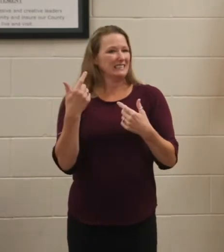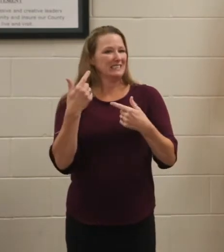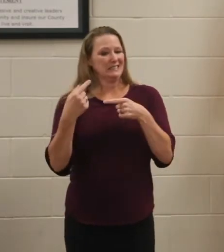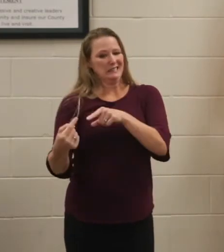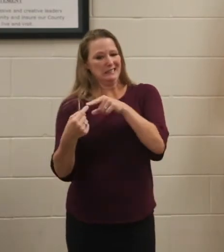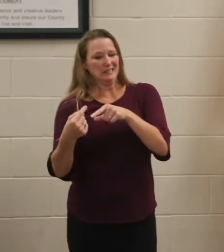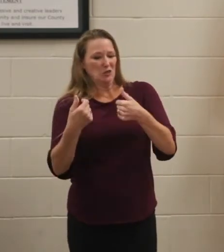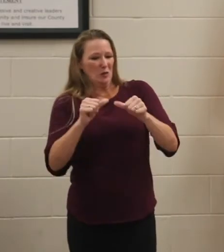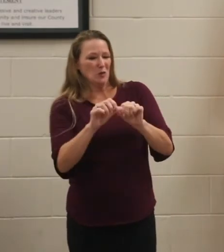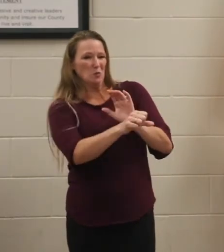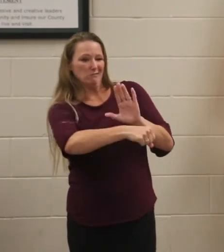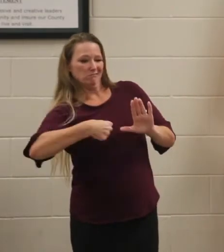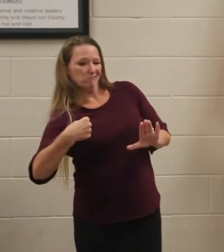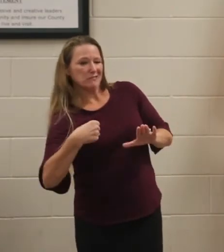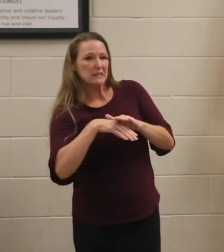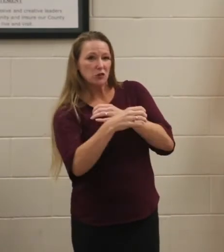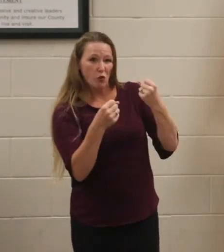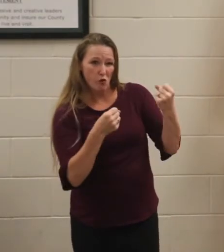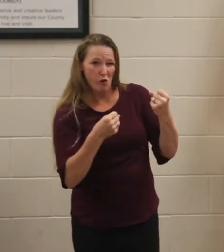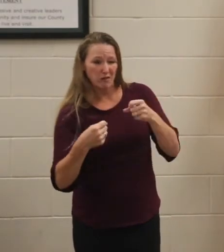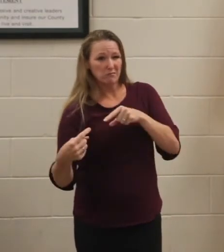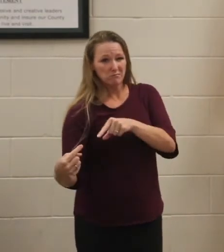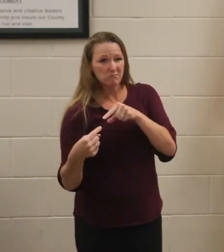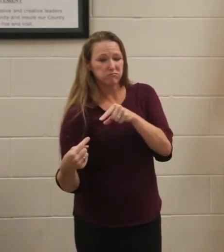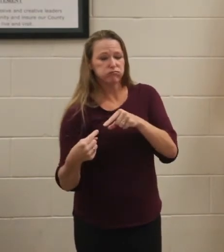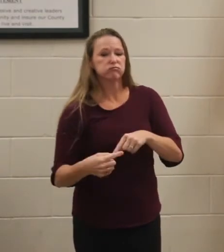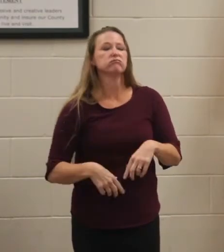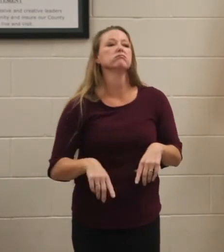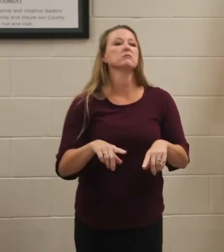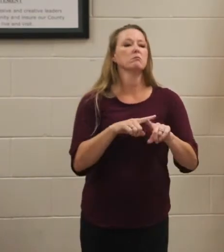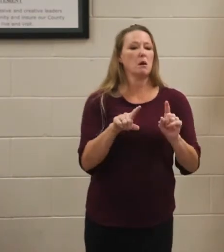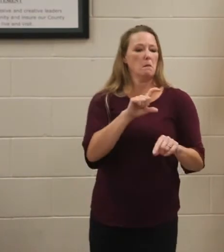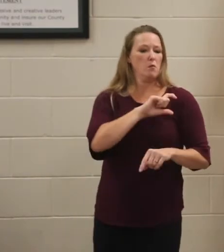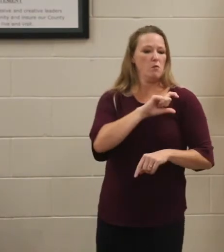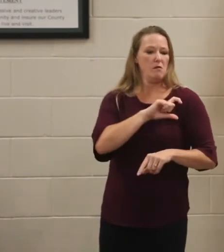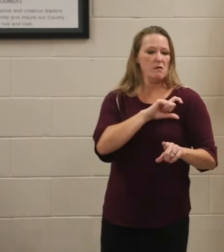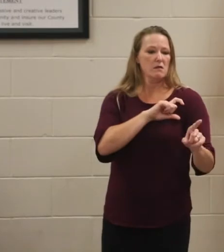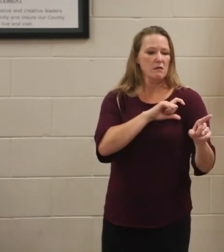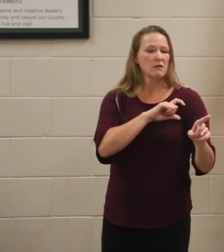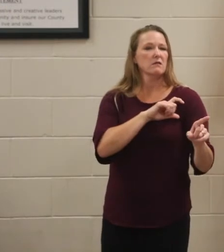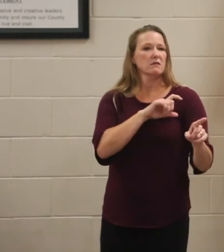the deputies subsequently determined, the table to my left,